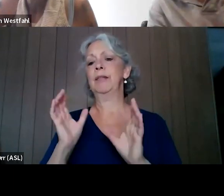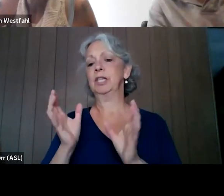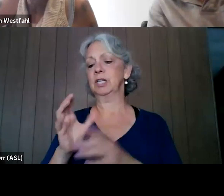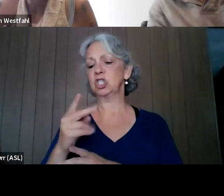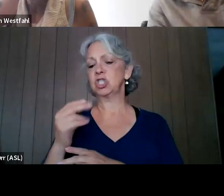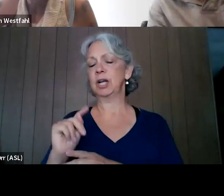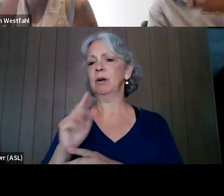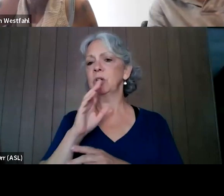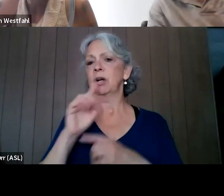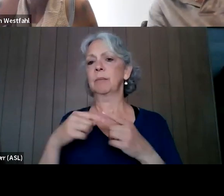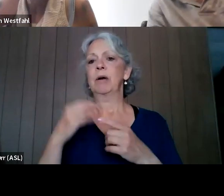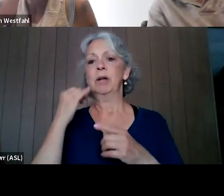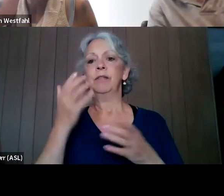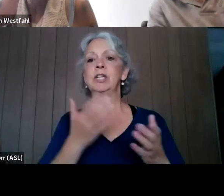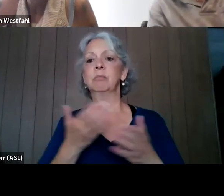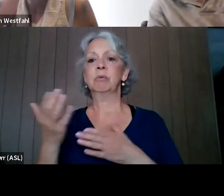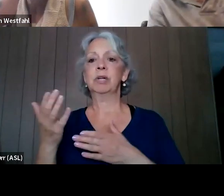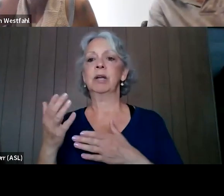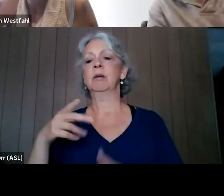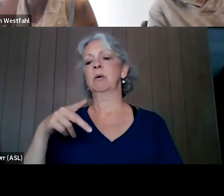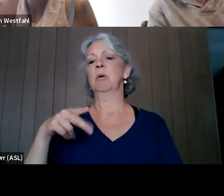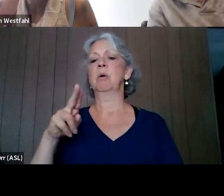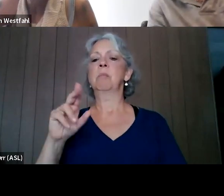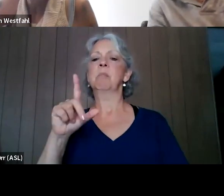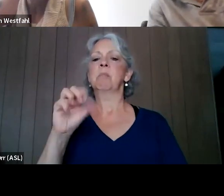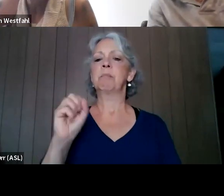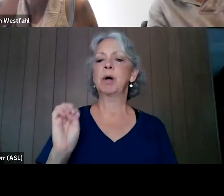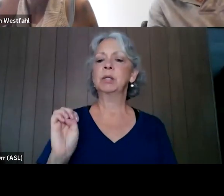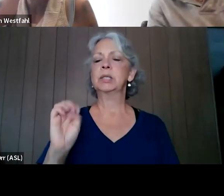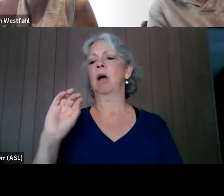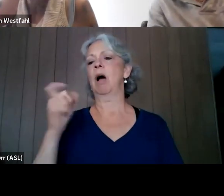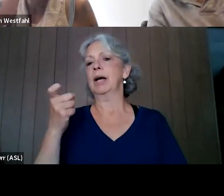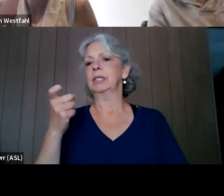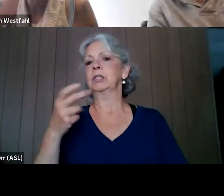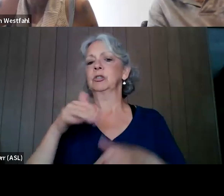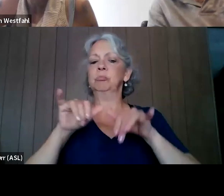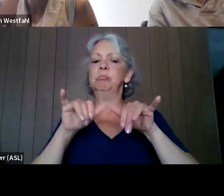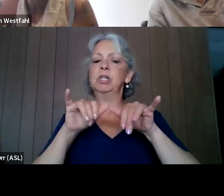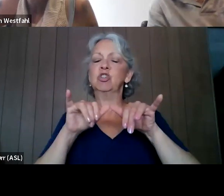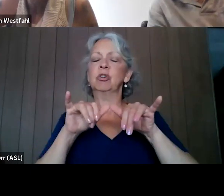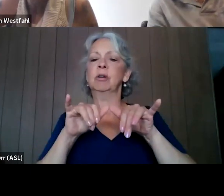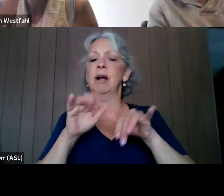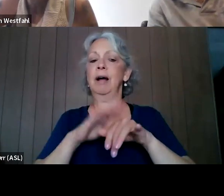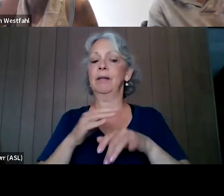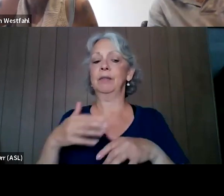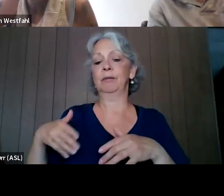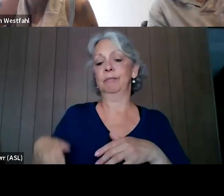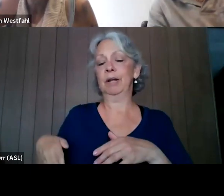whether they should carry like a pulse ox on them and I think that, you know, that's a really important thing. I see Shawn like nodding his head.